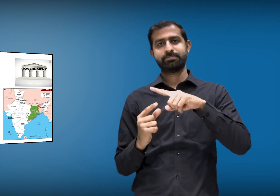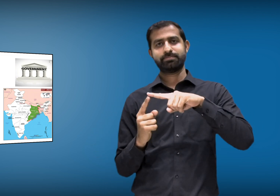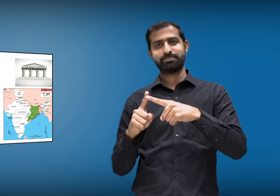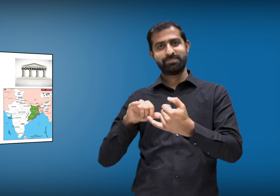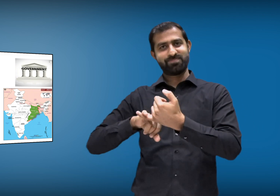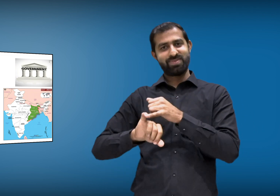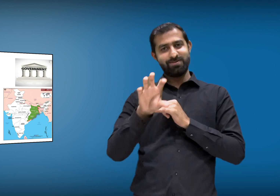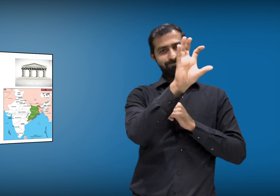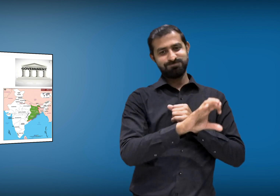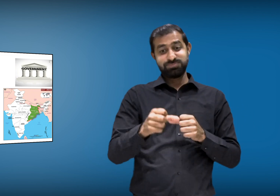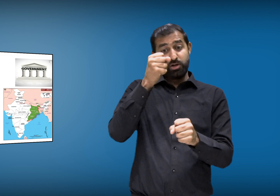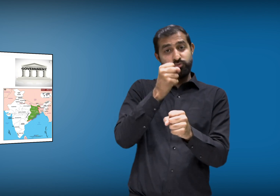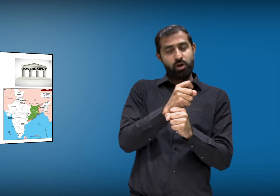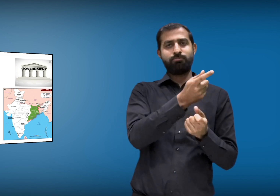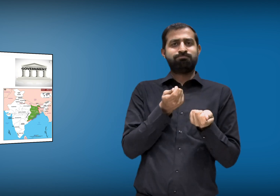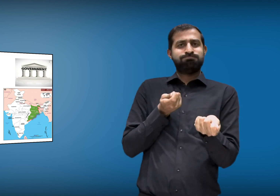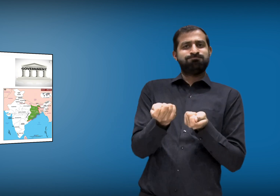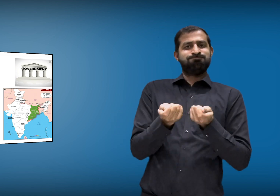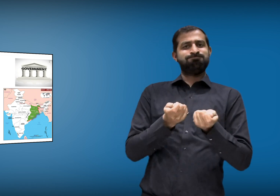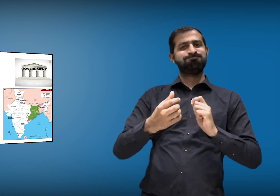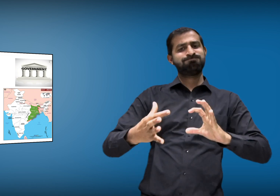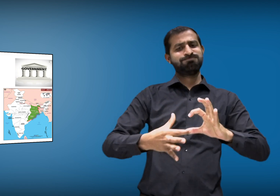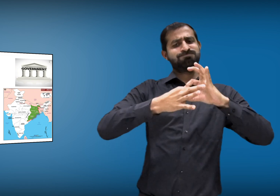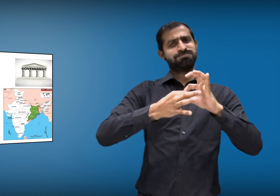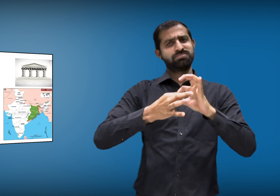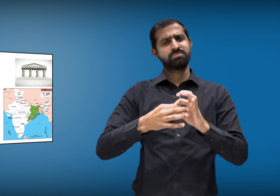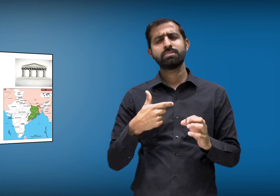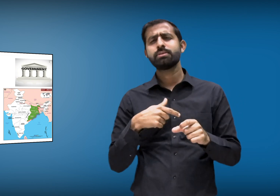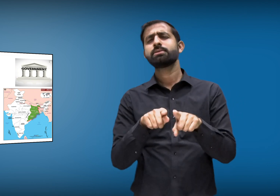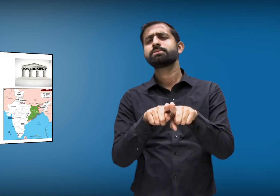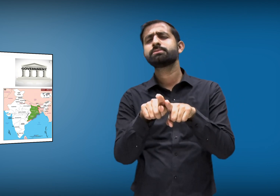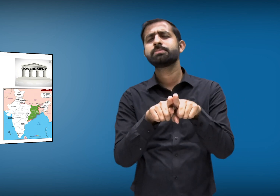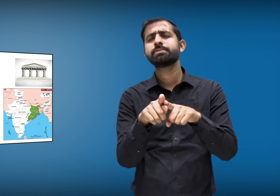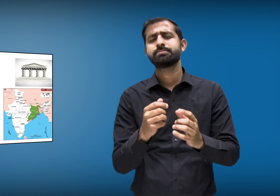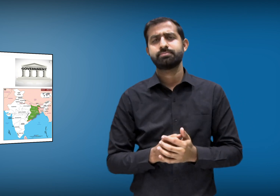Both the governments rule the country.